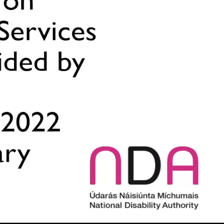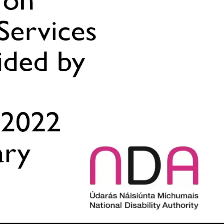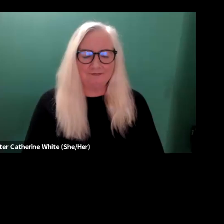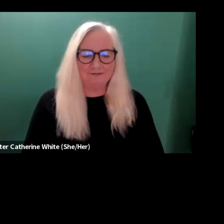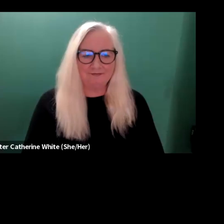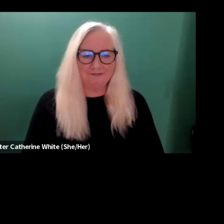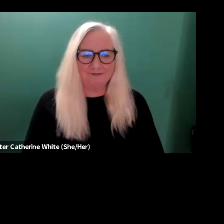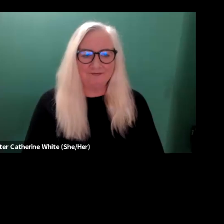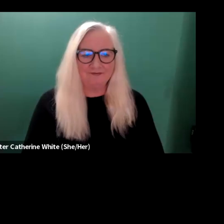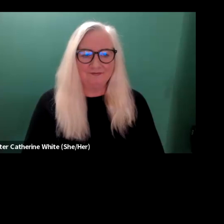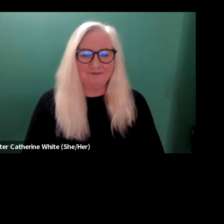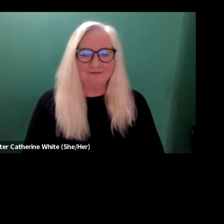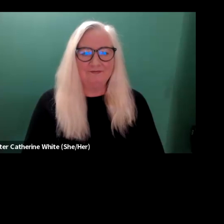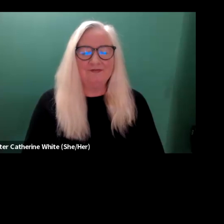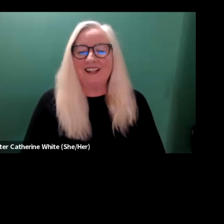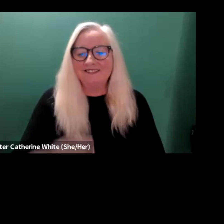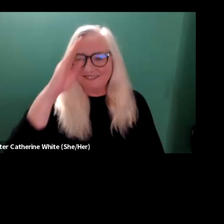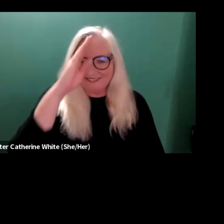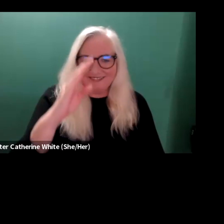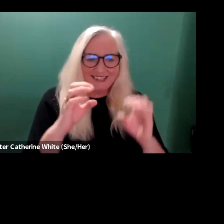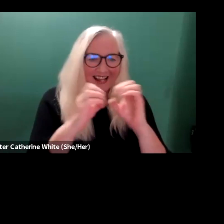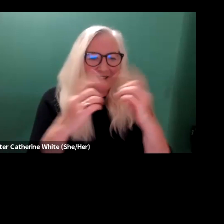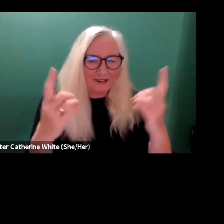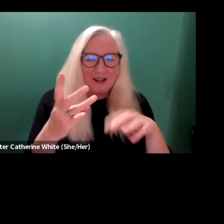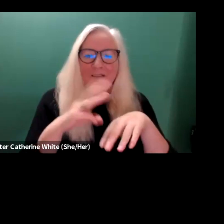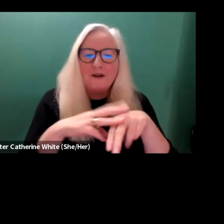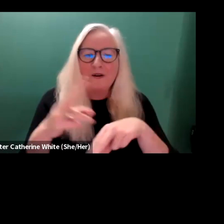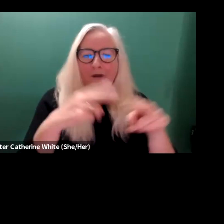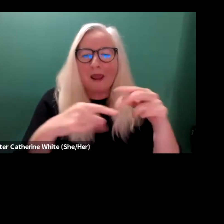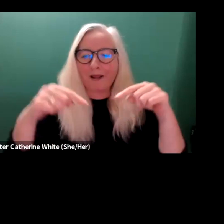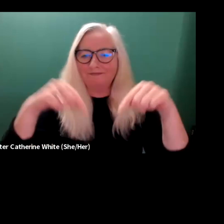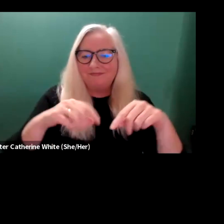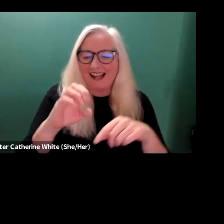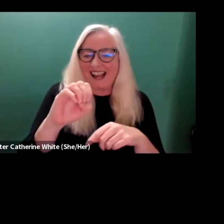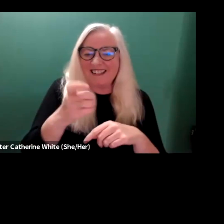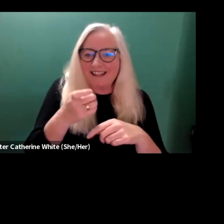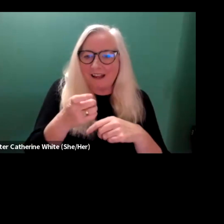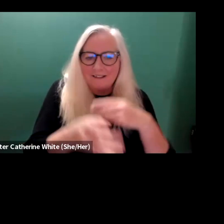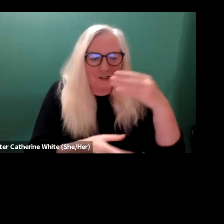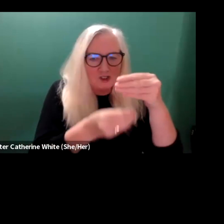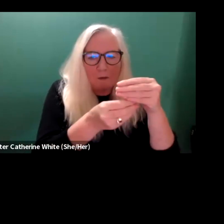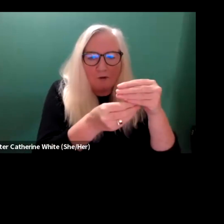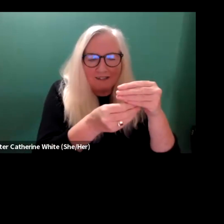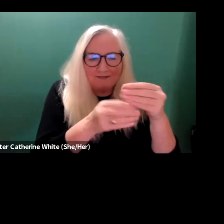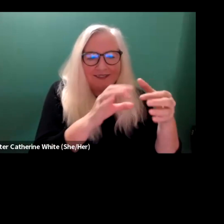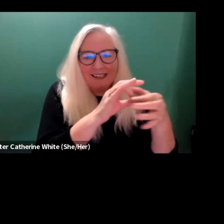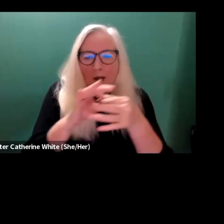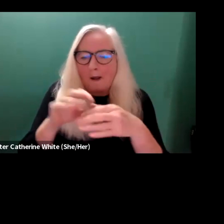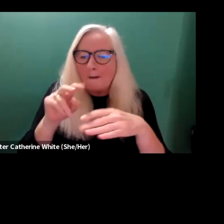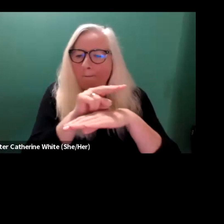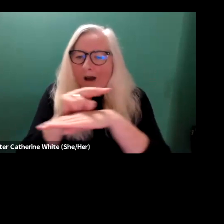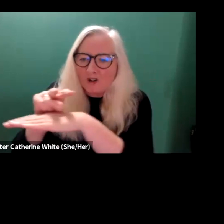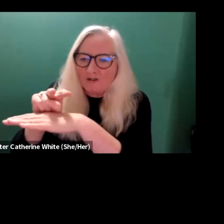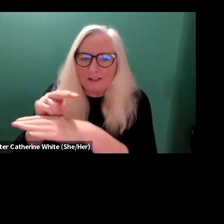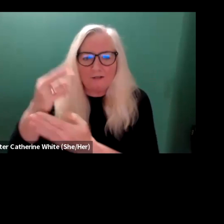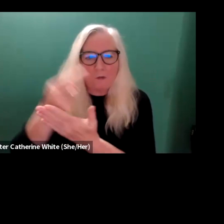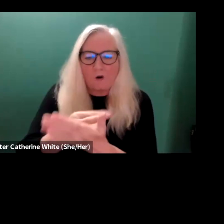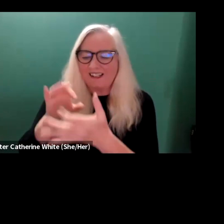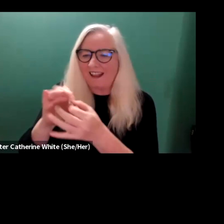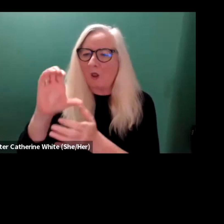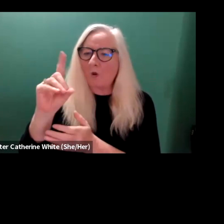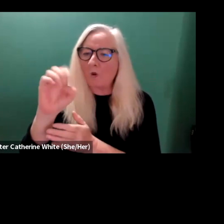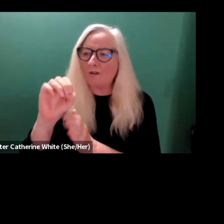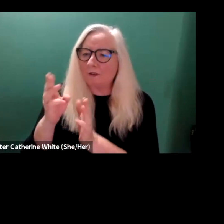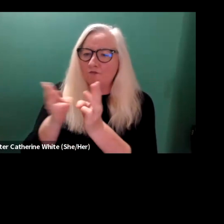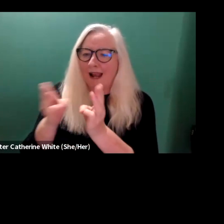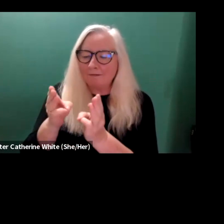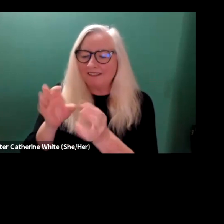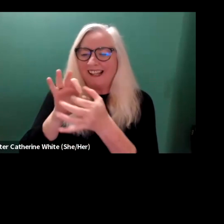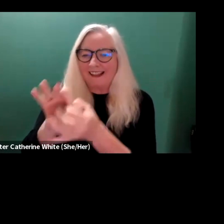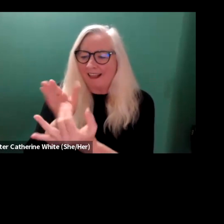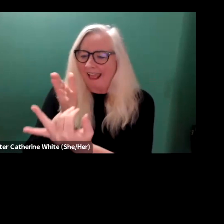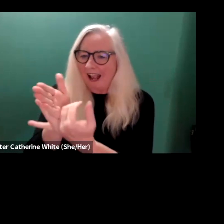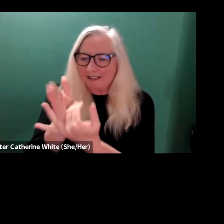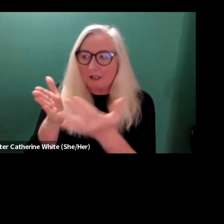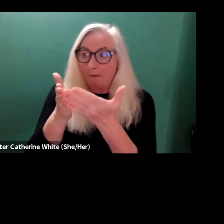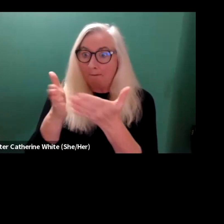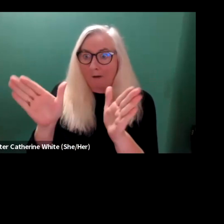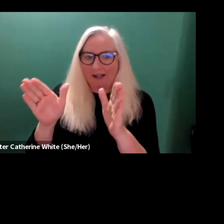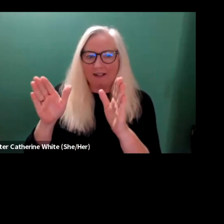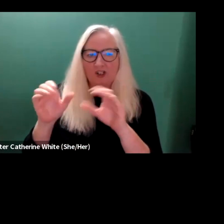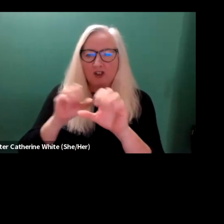Hello, and welcome to the executive summary on the monitoring report. On the code of practice on accessibility of public services and information provided by public bodies.